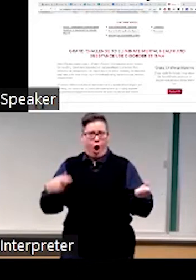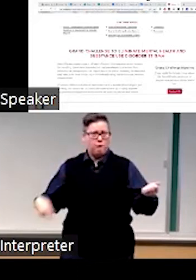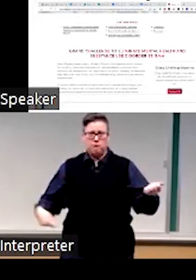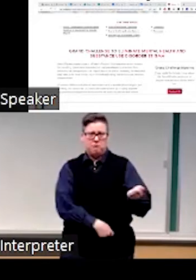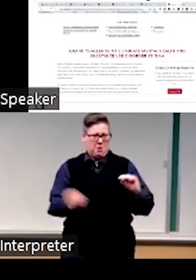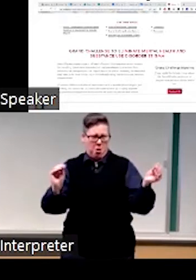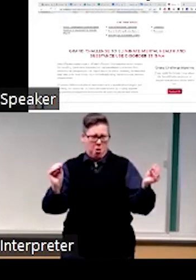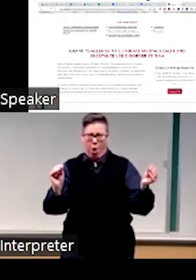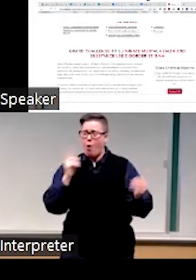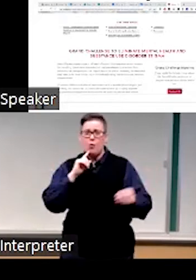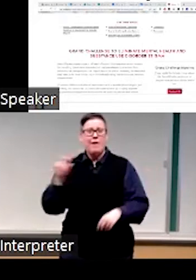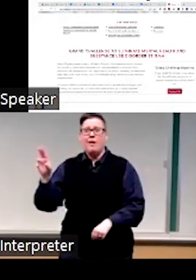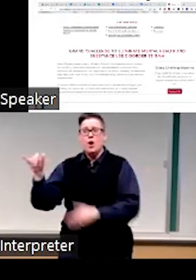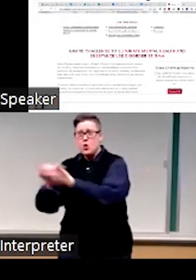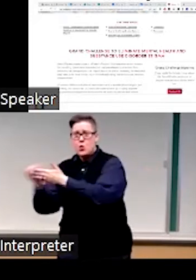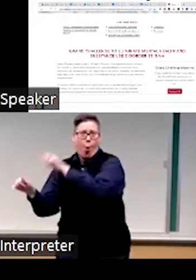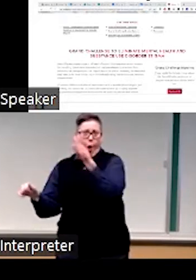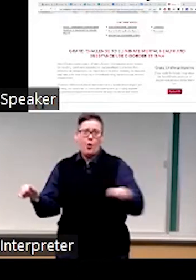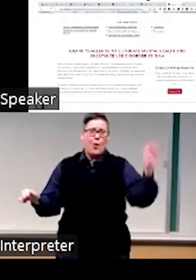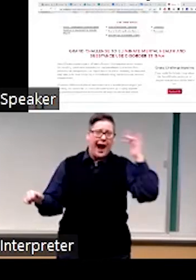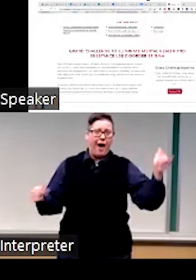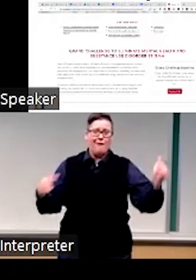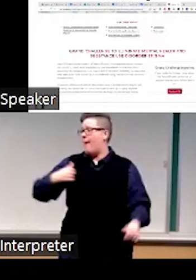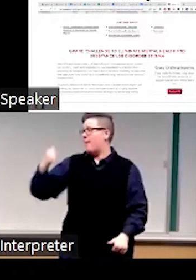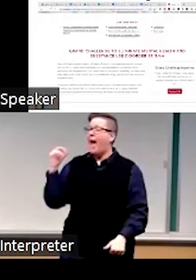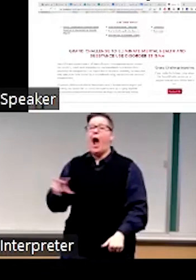country with my parents rolling around in the back seat of a station wagon with my